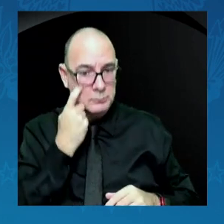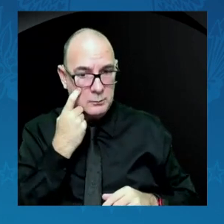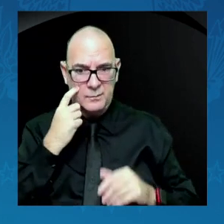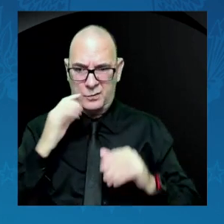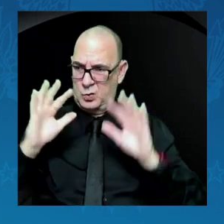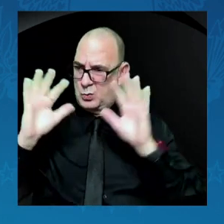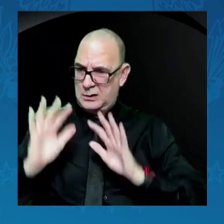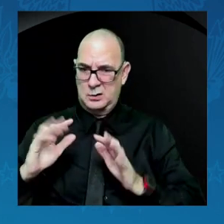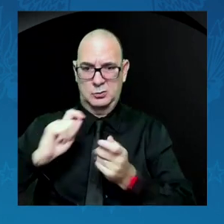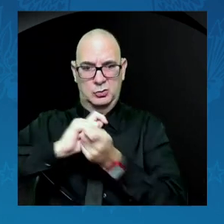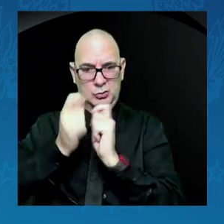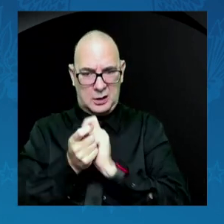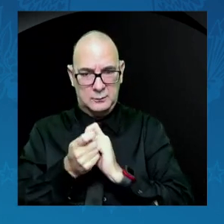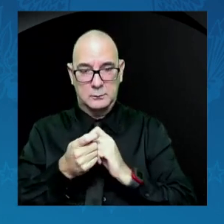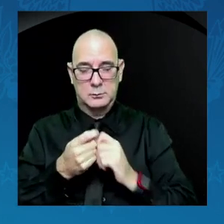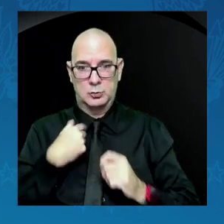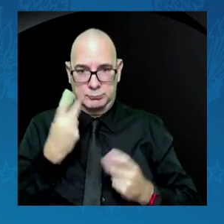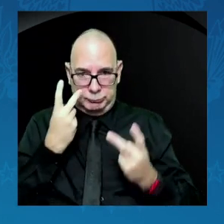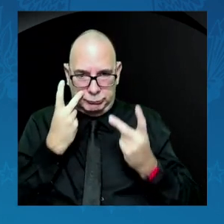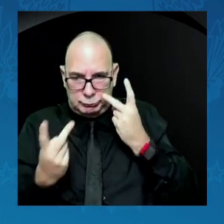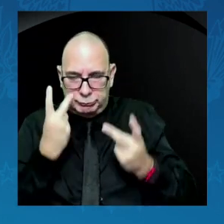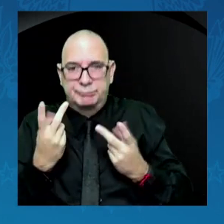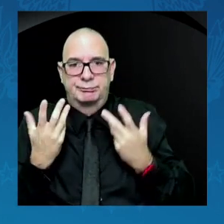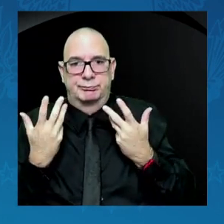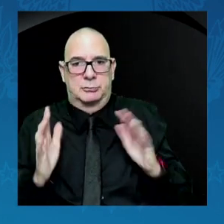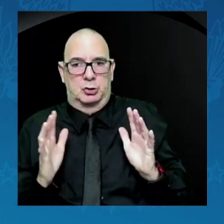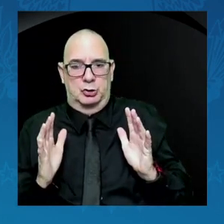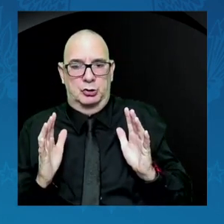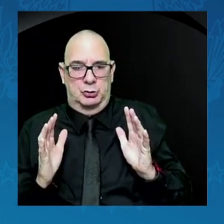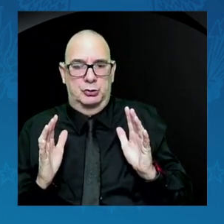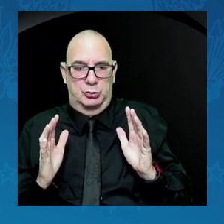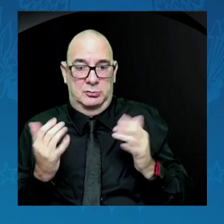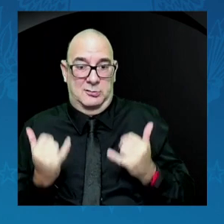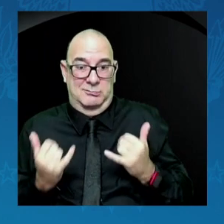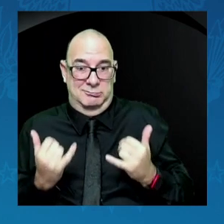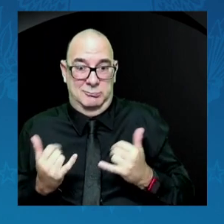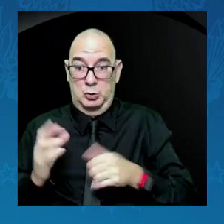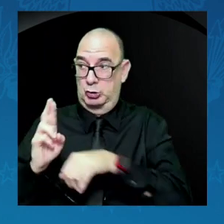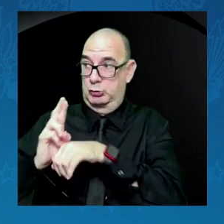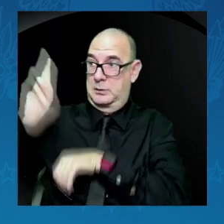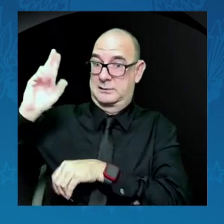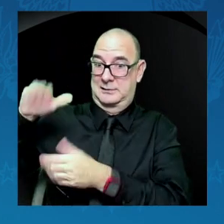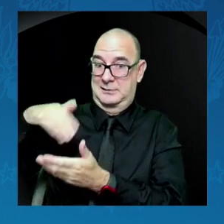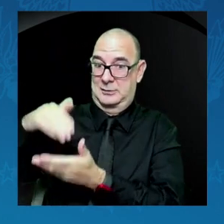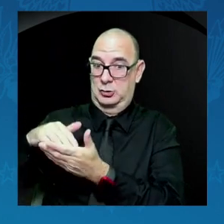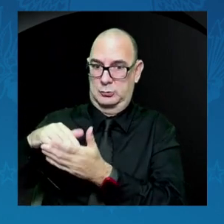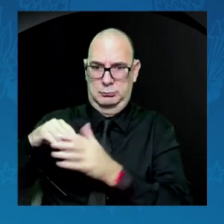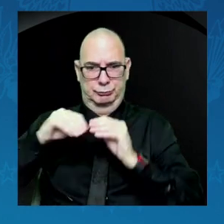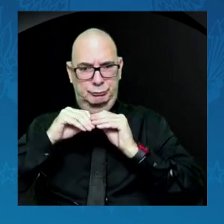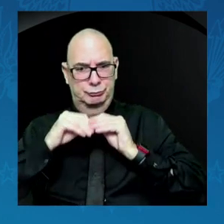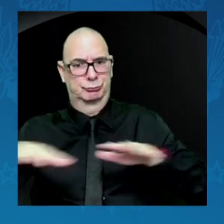NASA's released the first images of Landsat nine. We showed that to the Vice President,